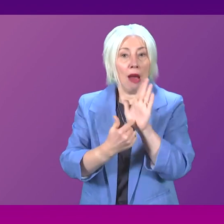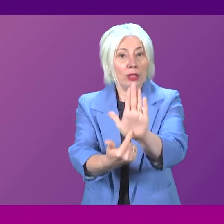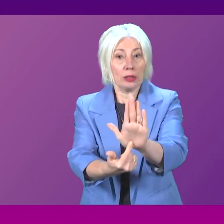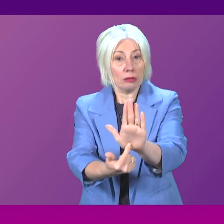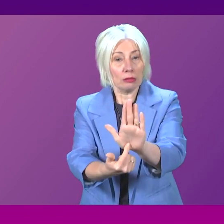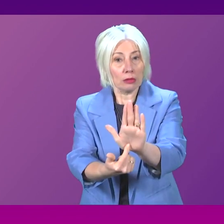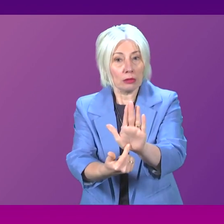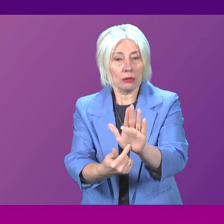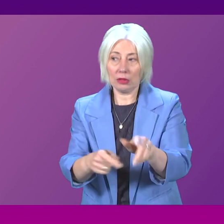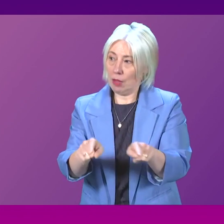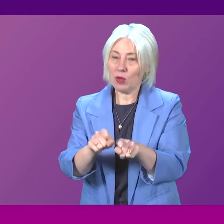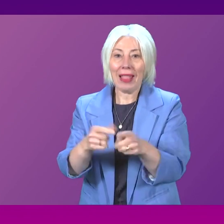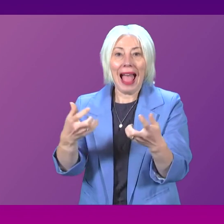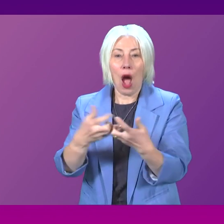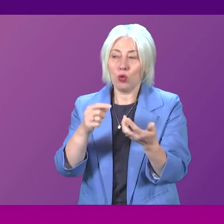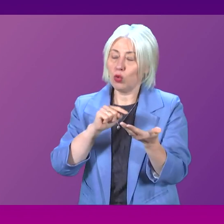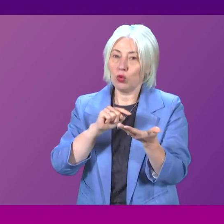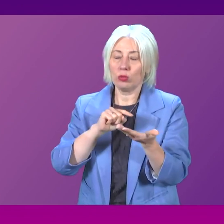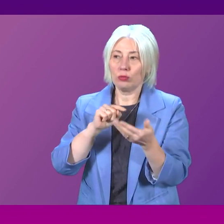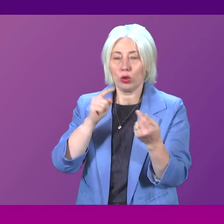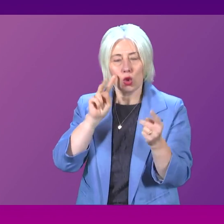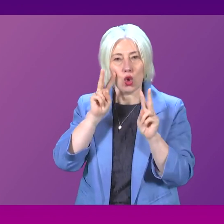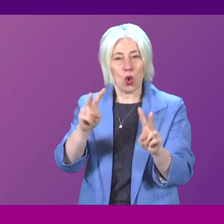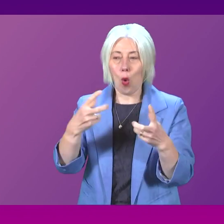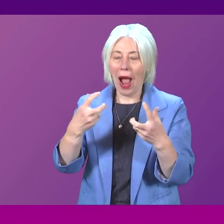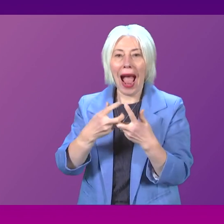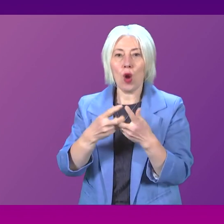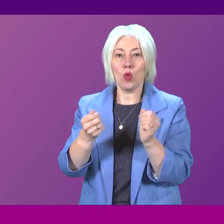possible, but also in a way that reflects the changing pattern of care.